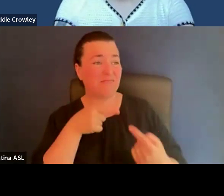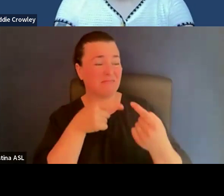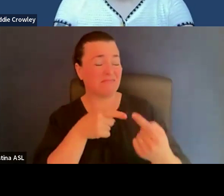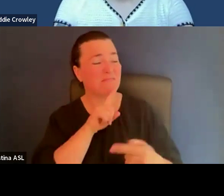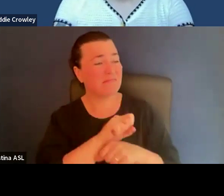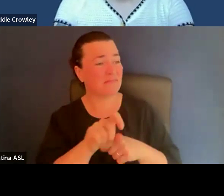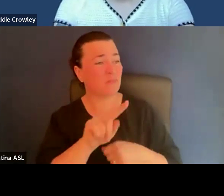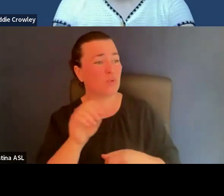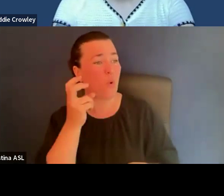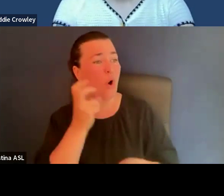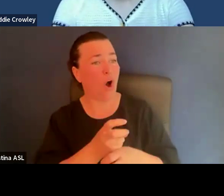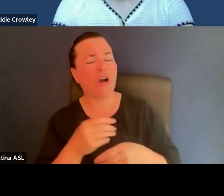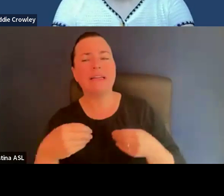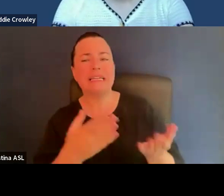to give you the feedback to keep going.